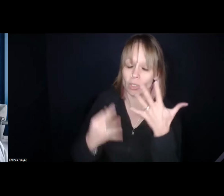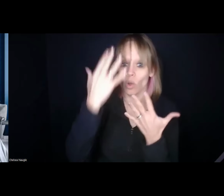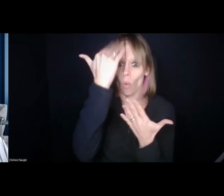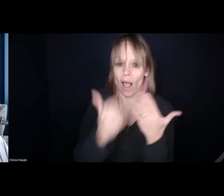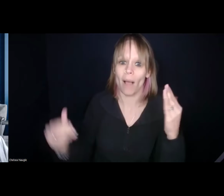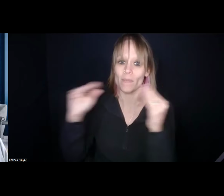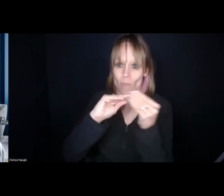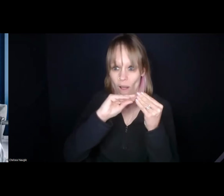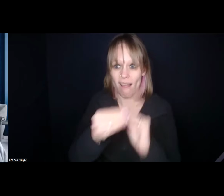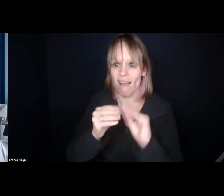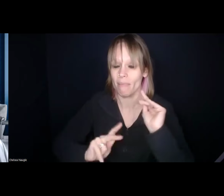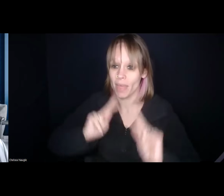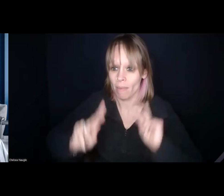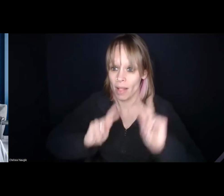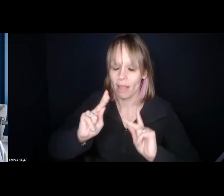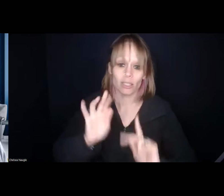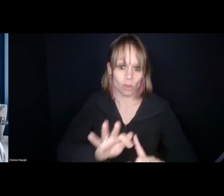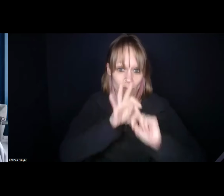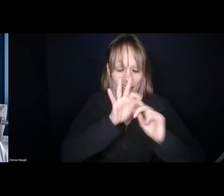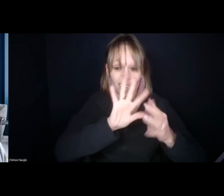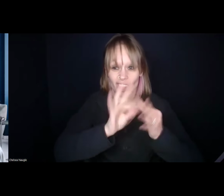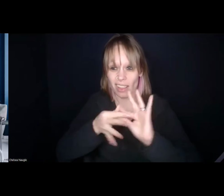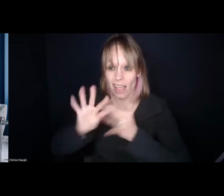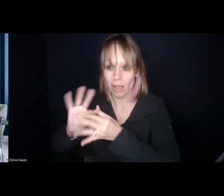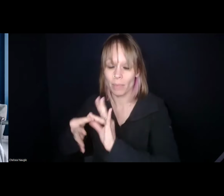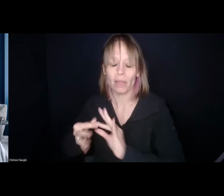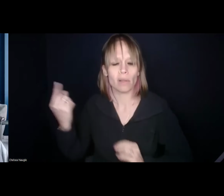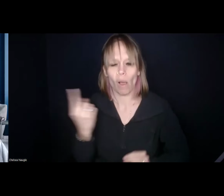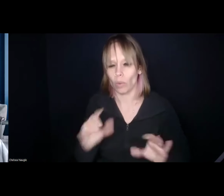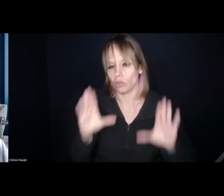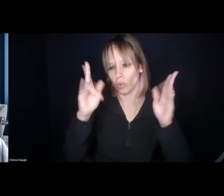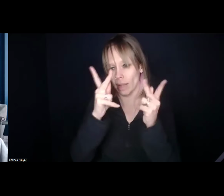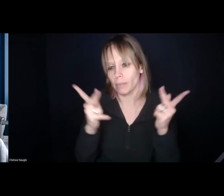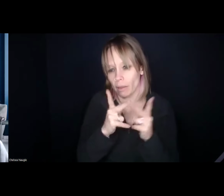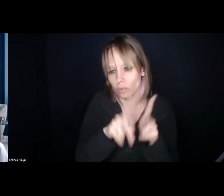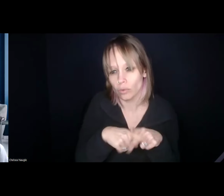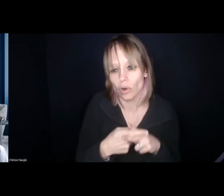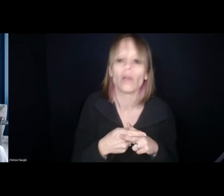dense. So, Special Olympics is a great place to start. Okay, I would I would start there. And they